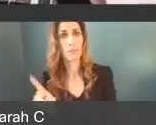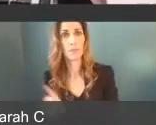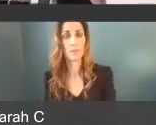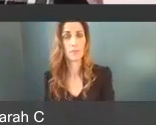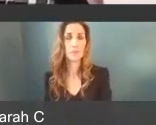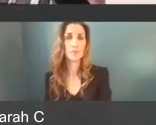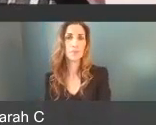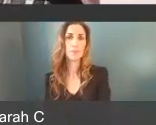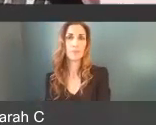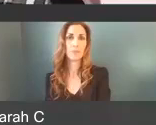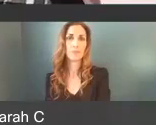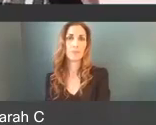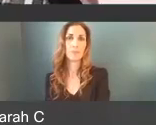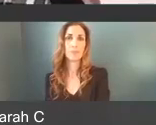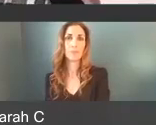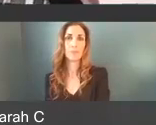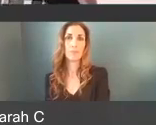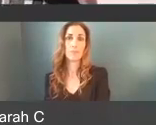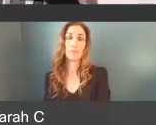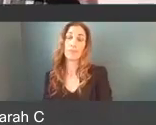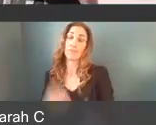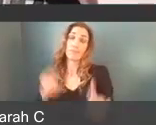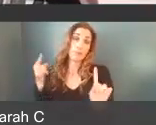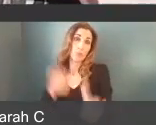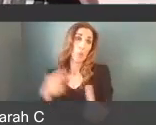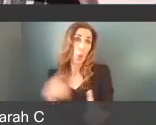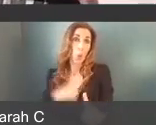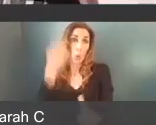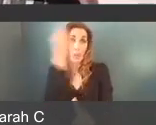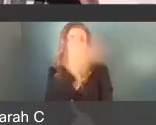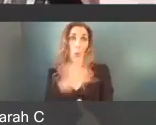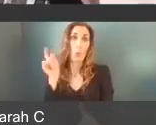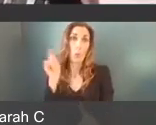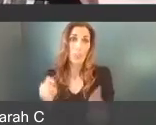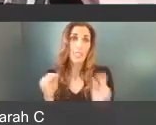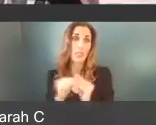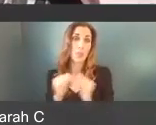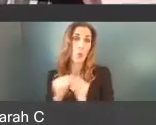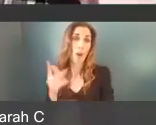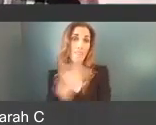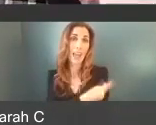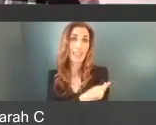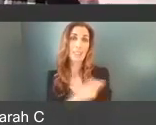[Commissioner Arkoosh] The bottom line is we needed more vaccine here in the southeast and now we're getting more vaccine.